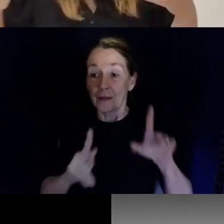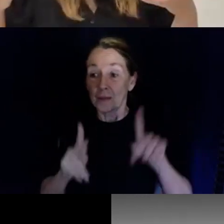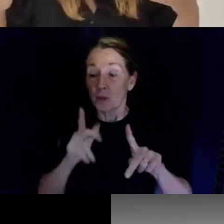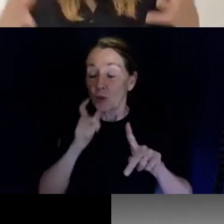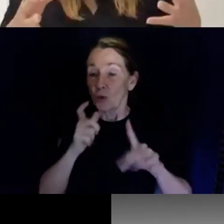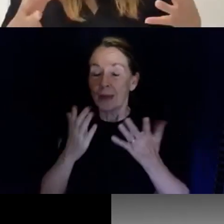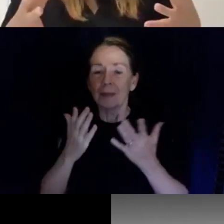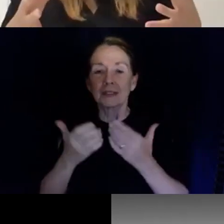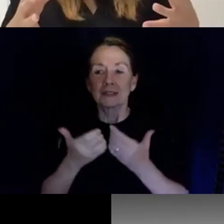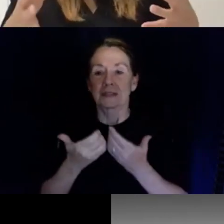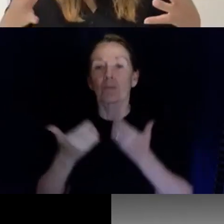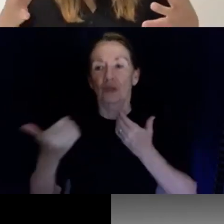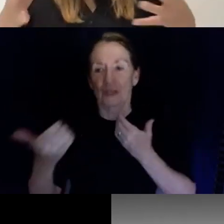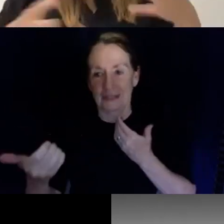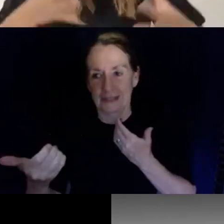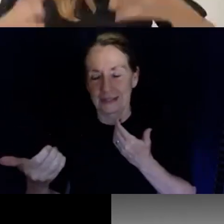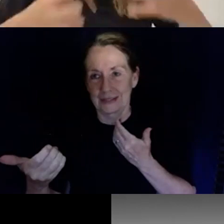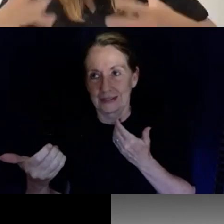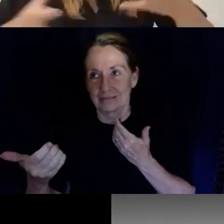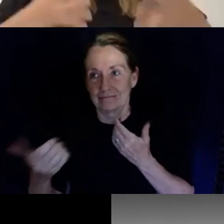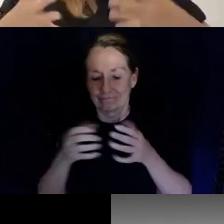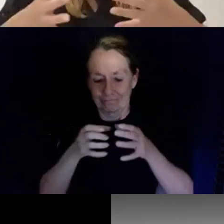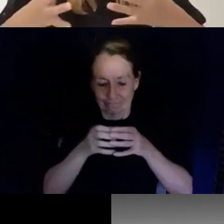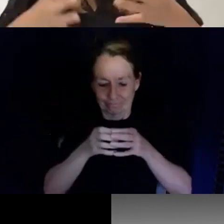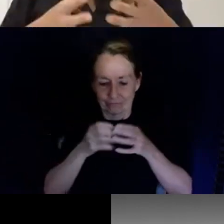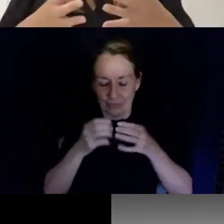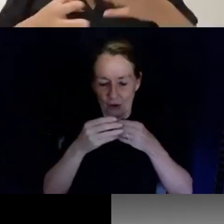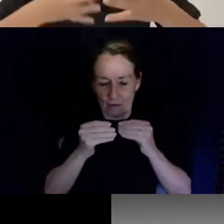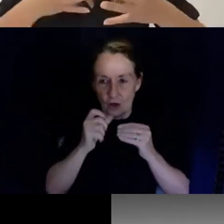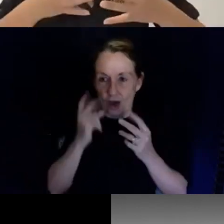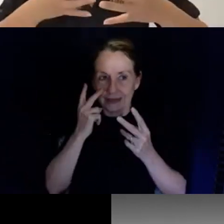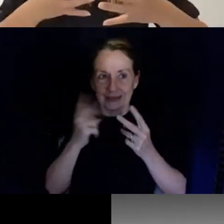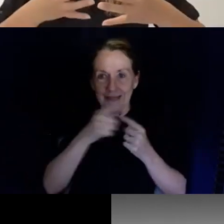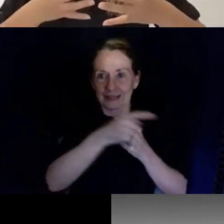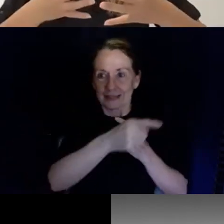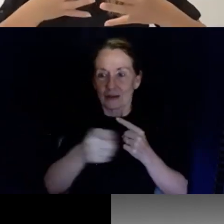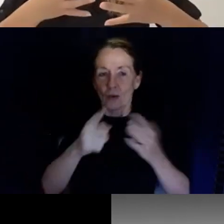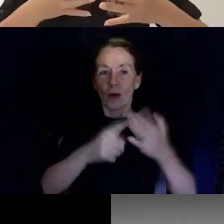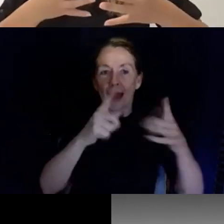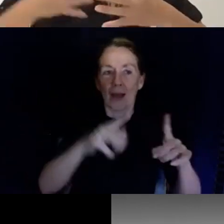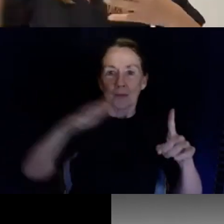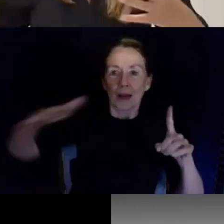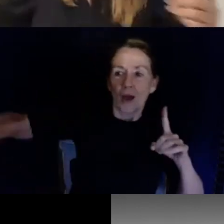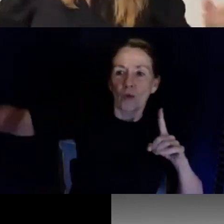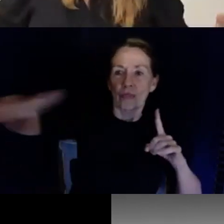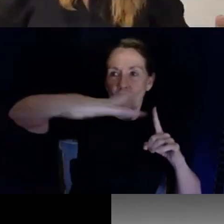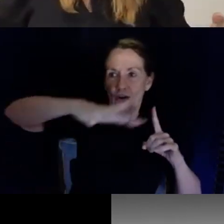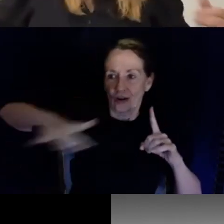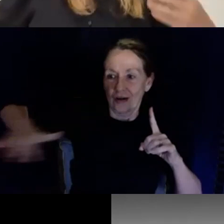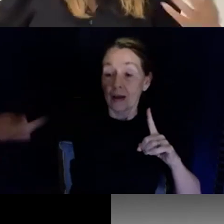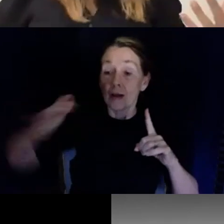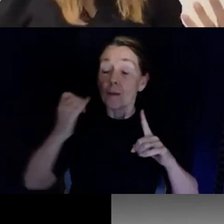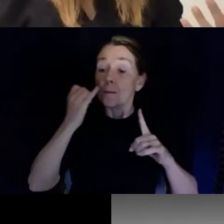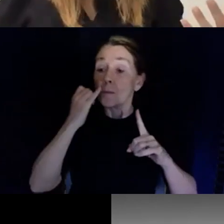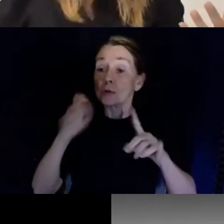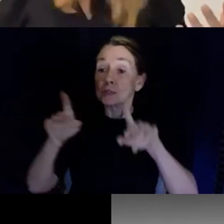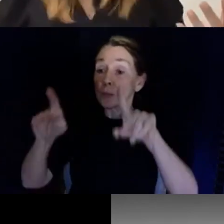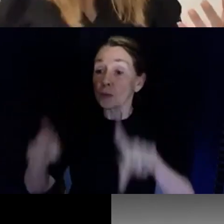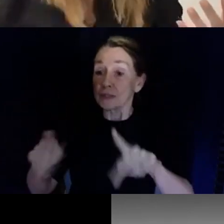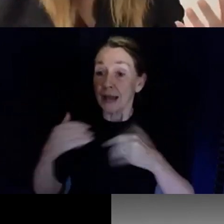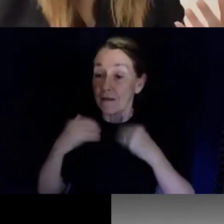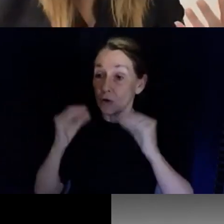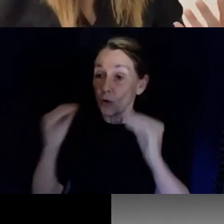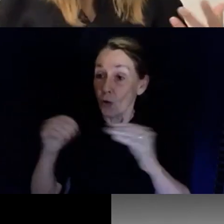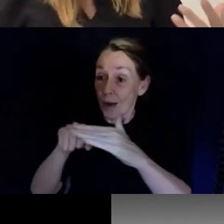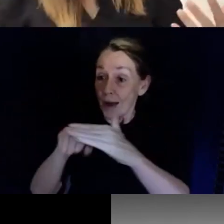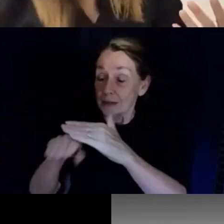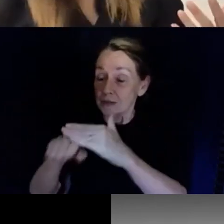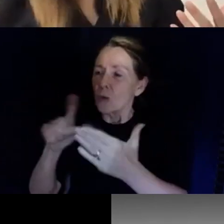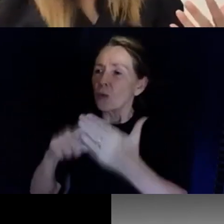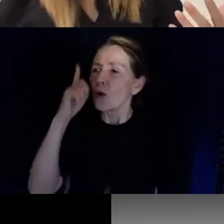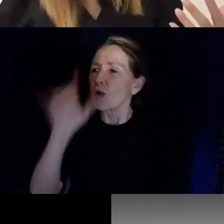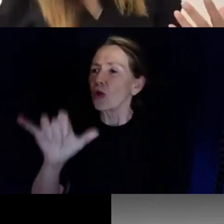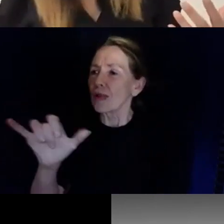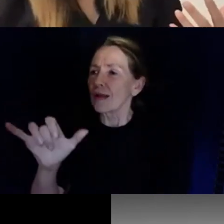I THINK THERE'S A BIG DIFFERENCE BETWEEN BEING REMOVED FROM WHAT VICTIMS' ADVOCATES AND INTERPRETERS SEE OUT IN THE COMMUNITY AND EXPERIENCE OUT IN THE COMMUNITY ON A DAY-TO-DAY BASIS.